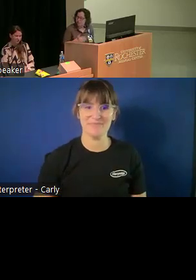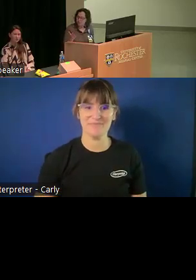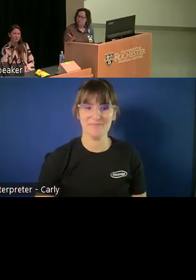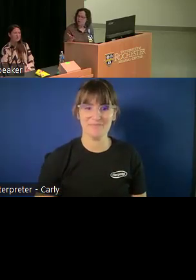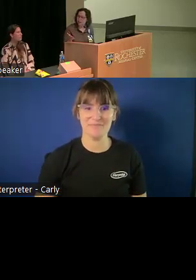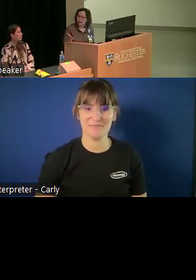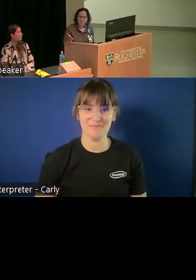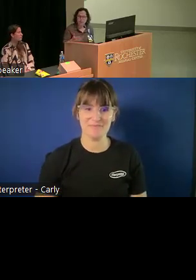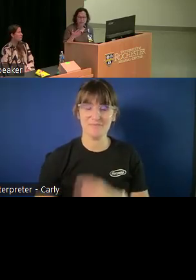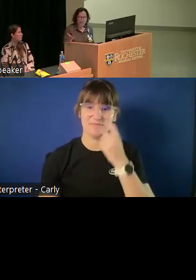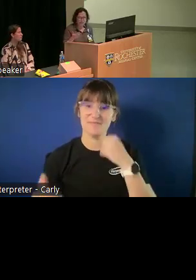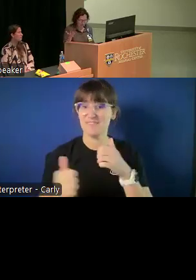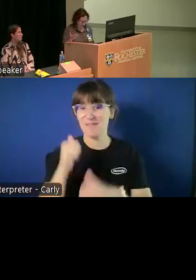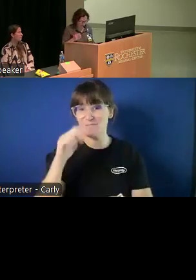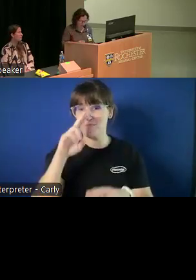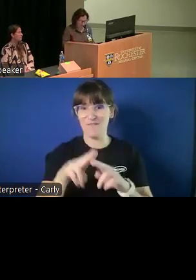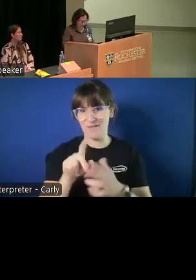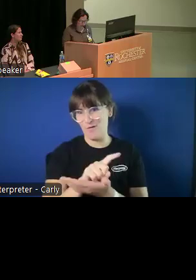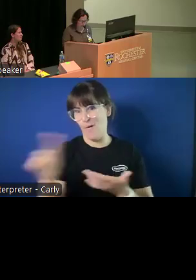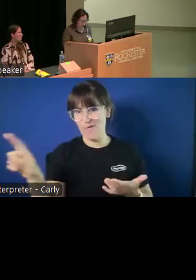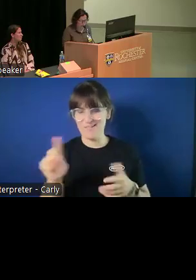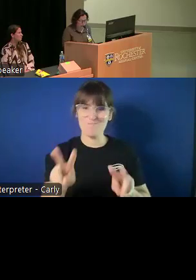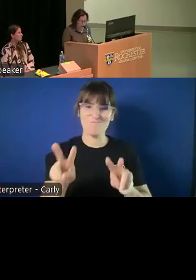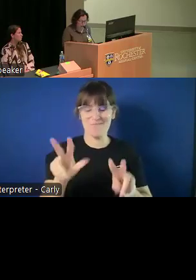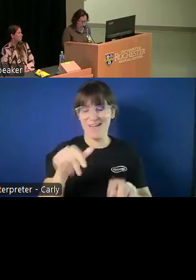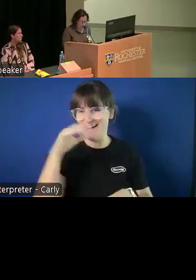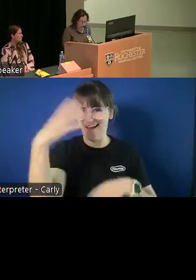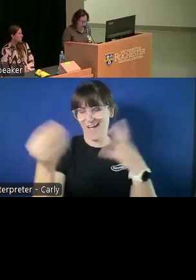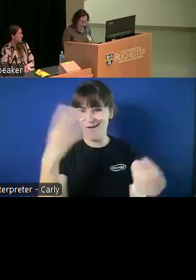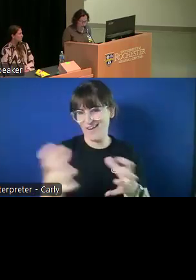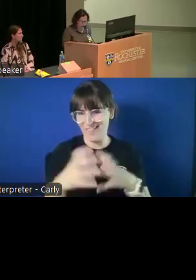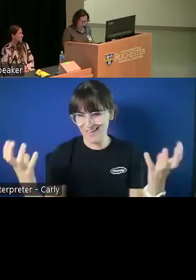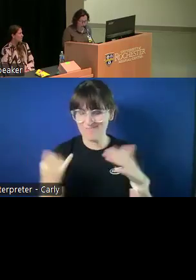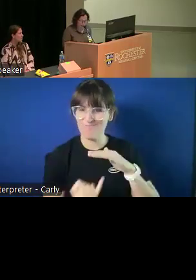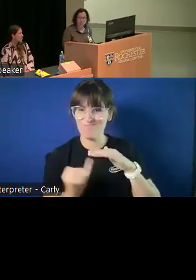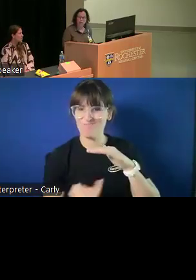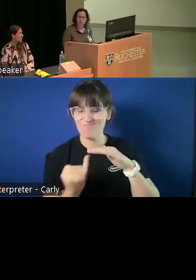this is the most fun I have all week this is all I I don't get out much dr rooney joined URMC as its